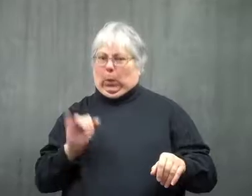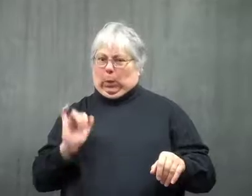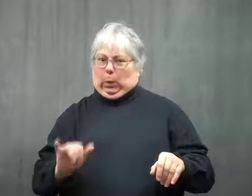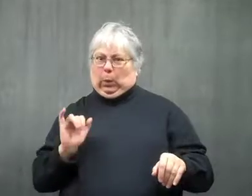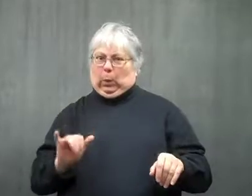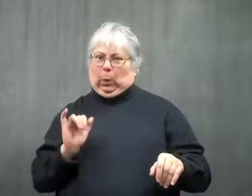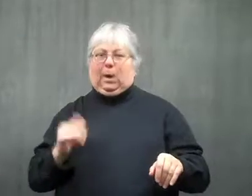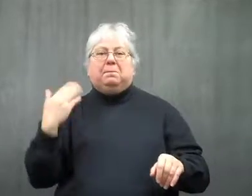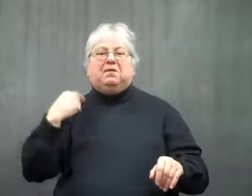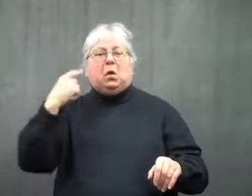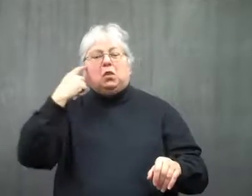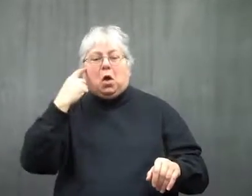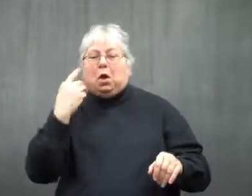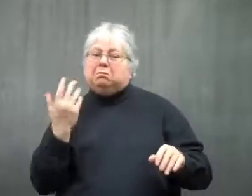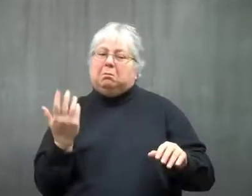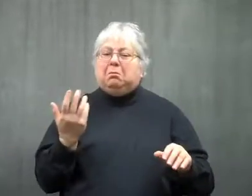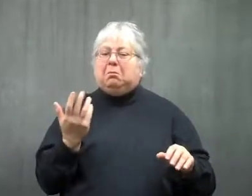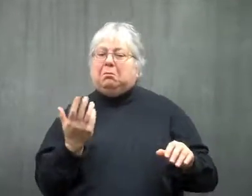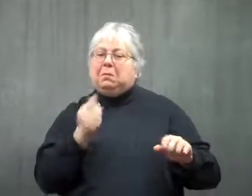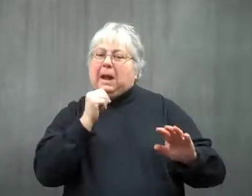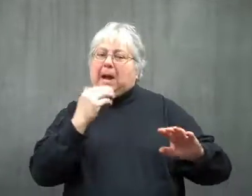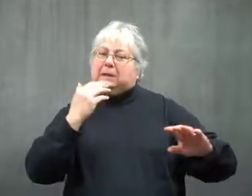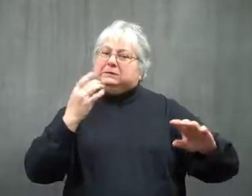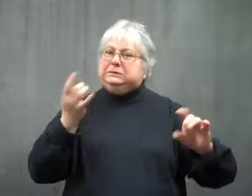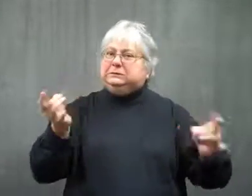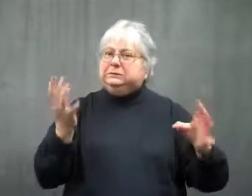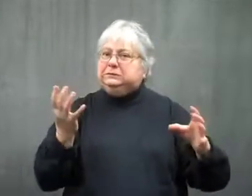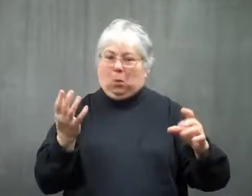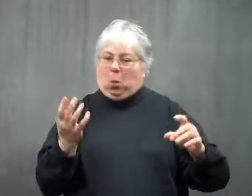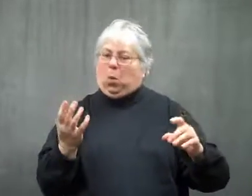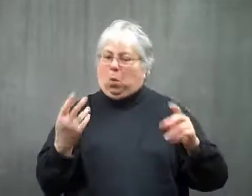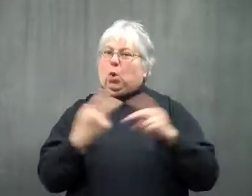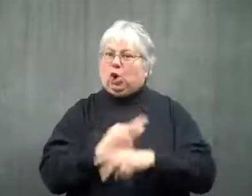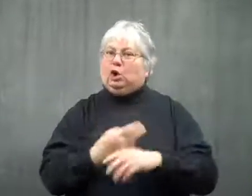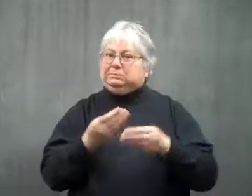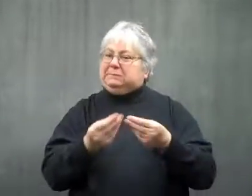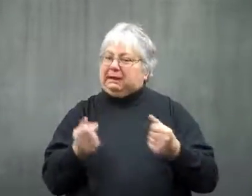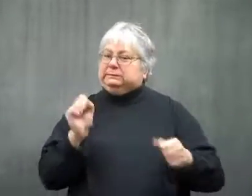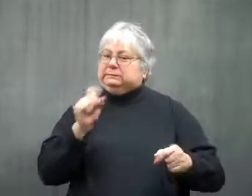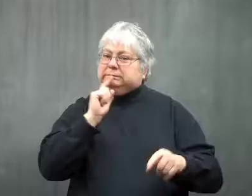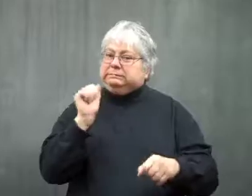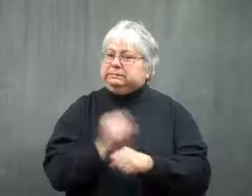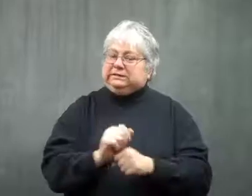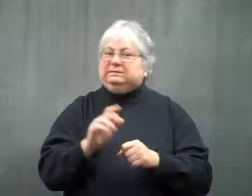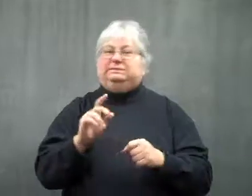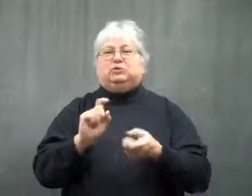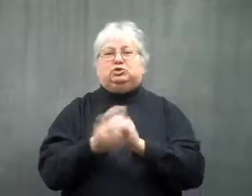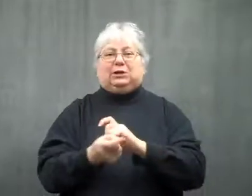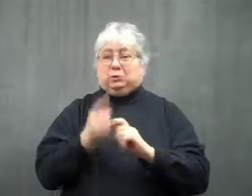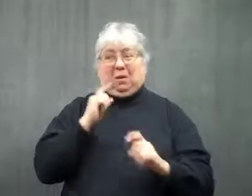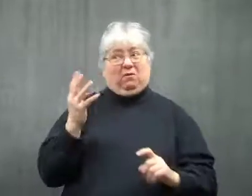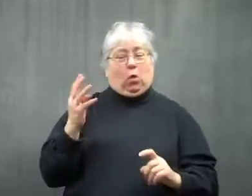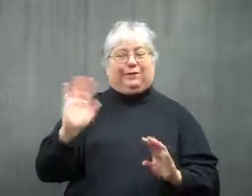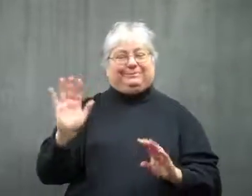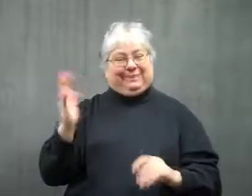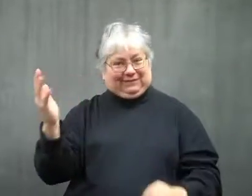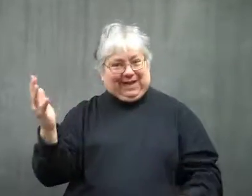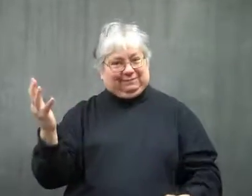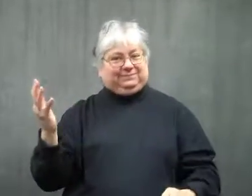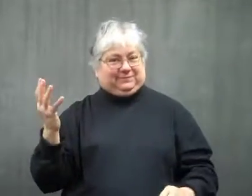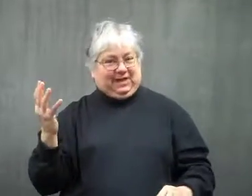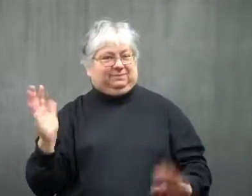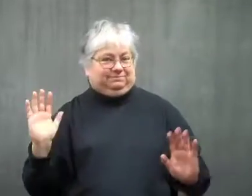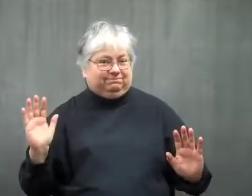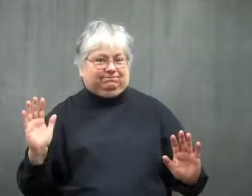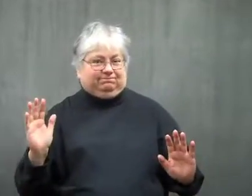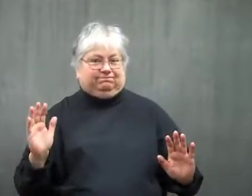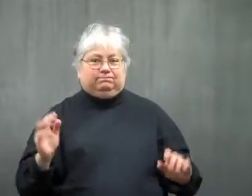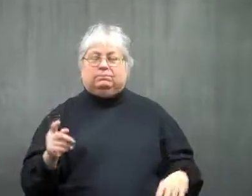the situation was worse than originally though, and revised the level.